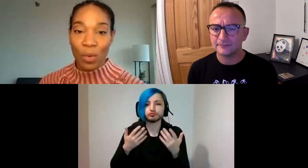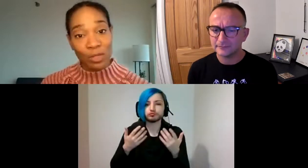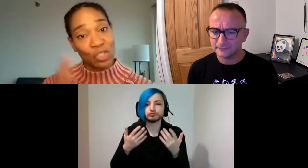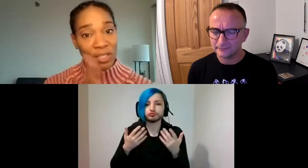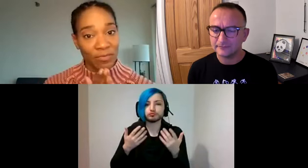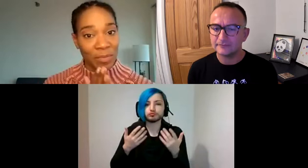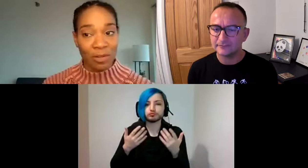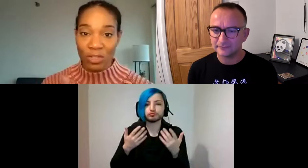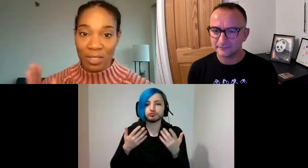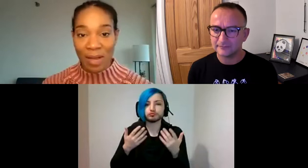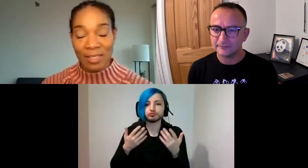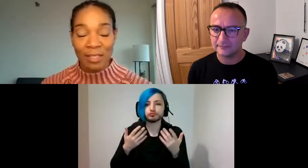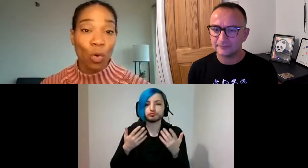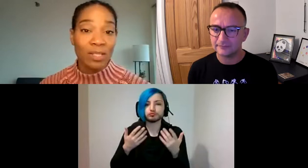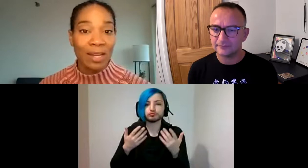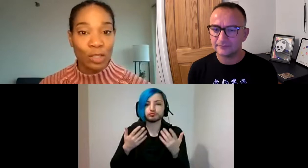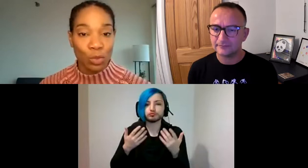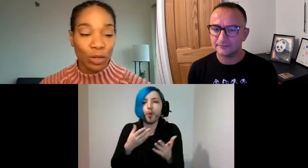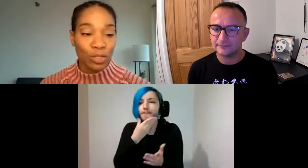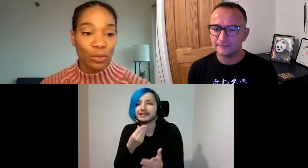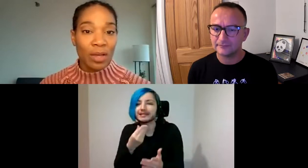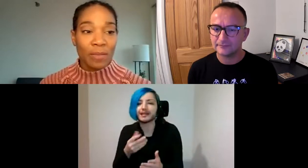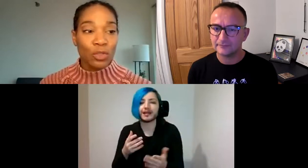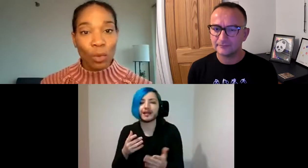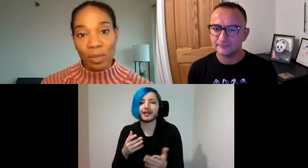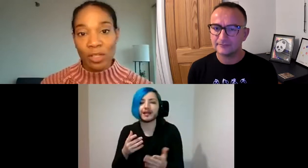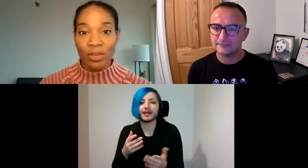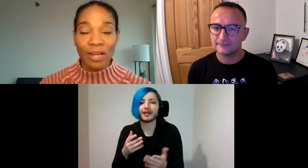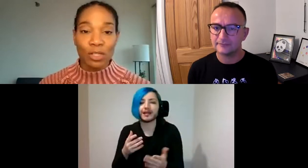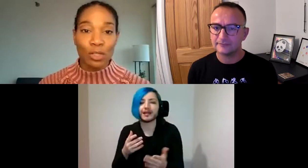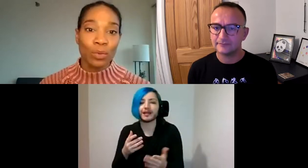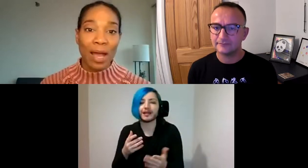Or more fem if she was butch that was the language for